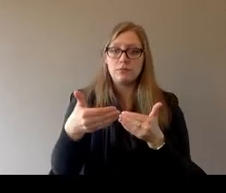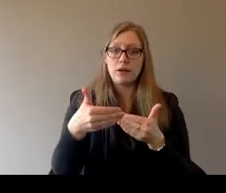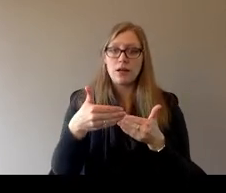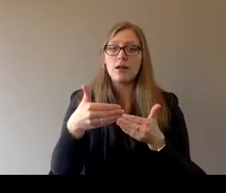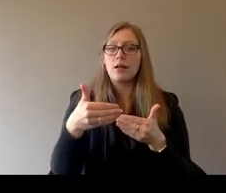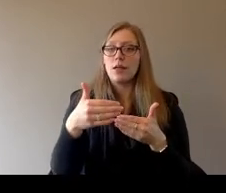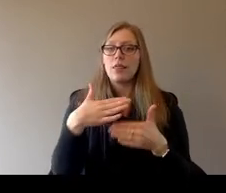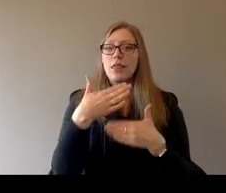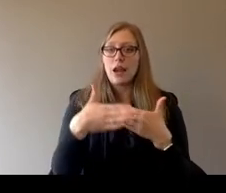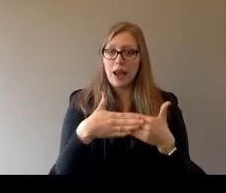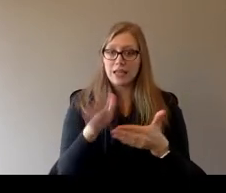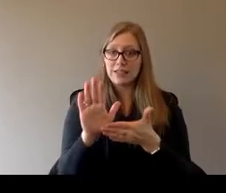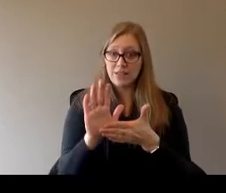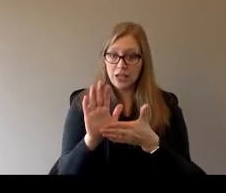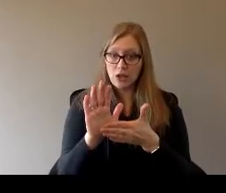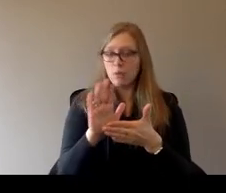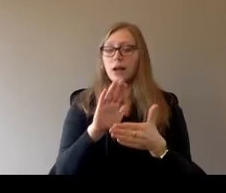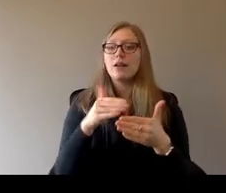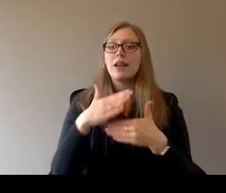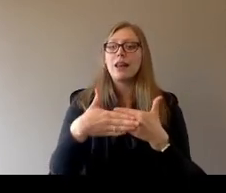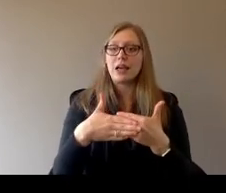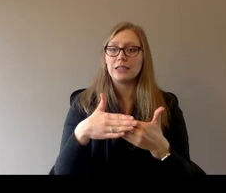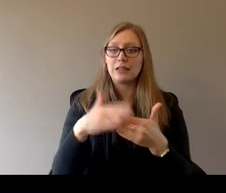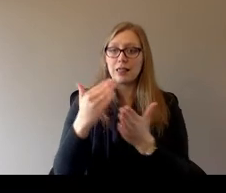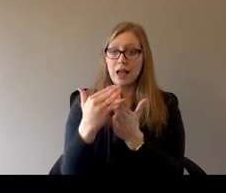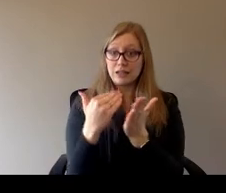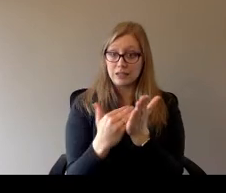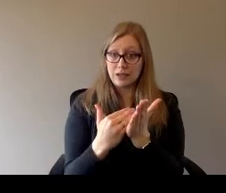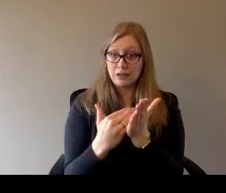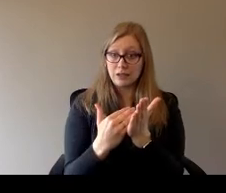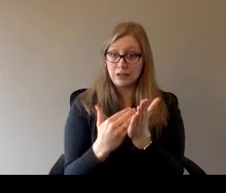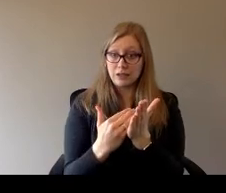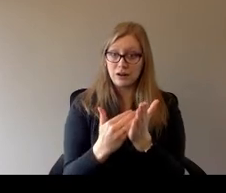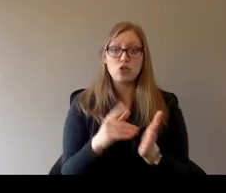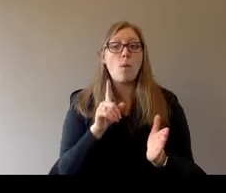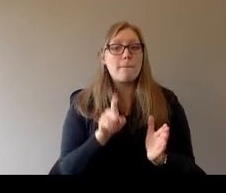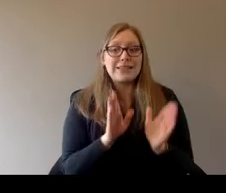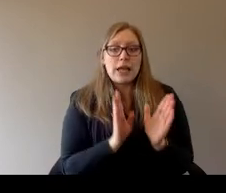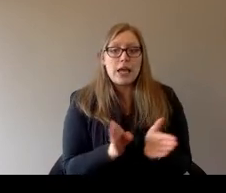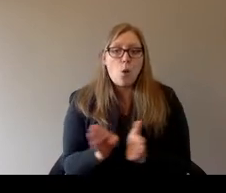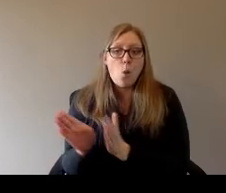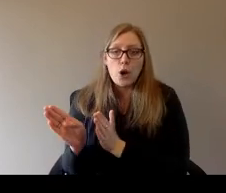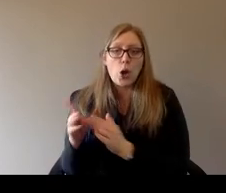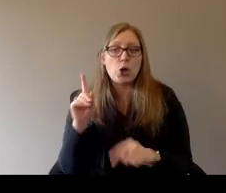So again, it has to, you have to complete this within... in order.